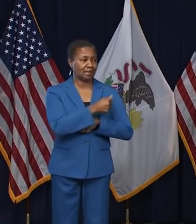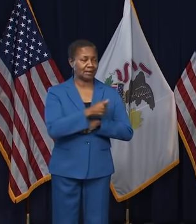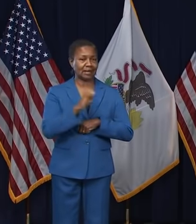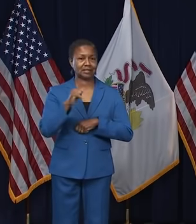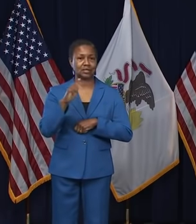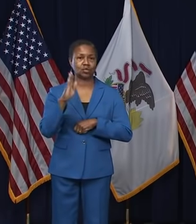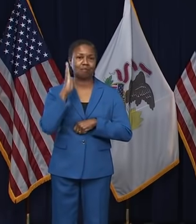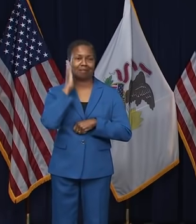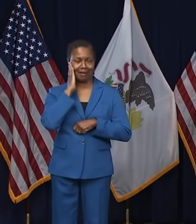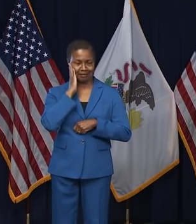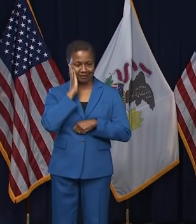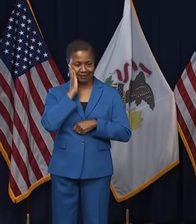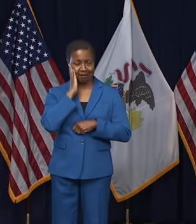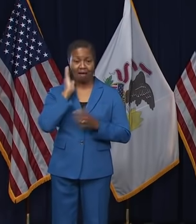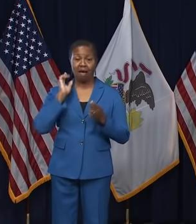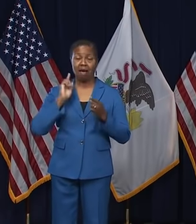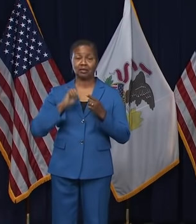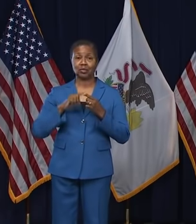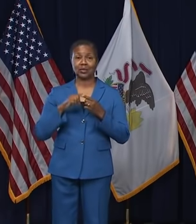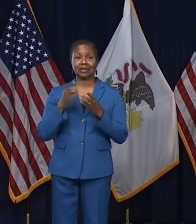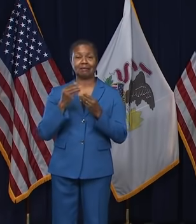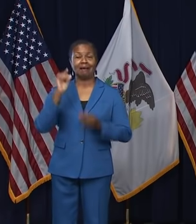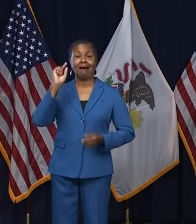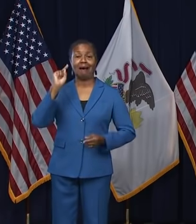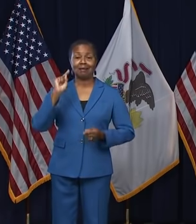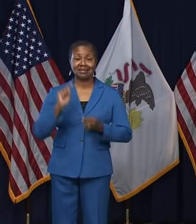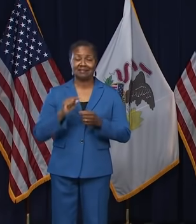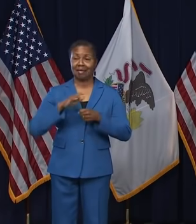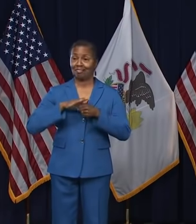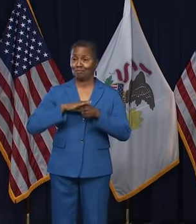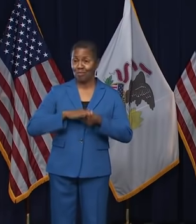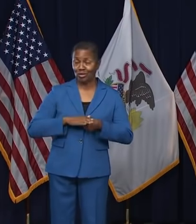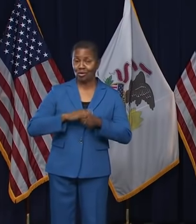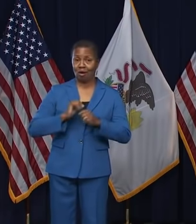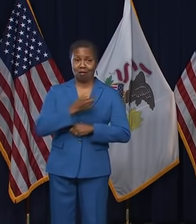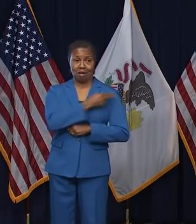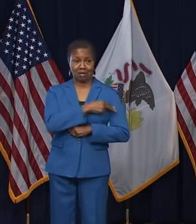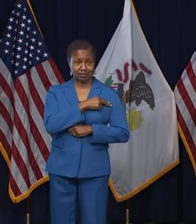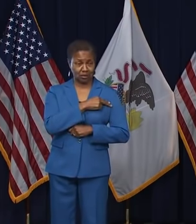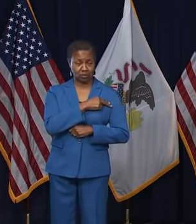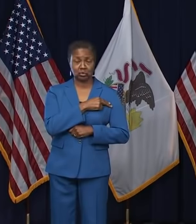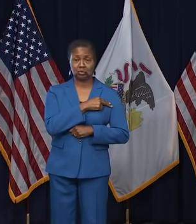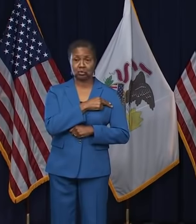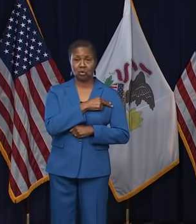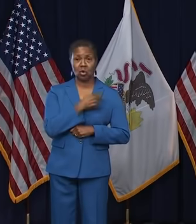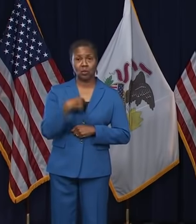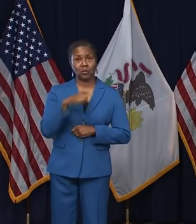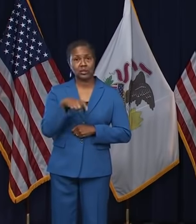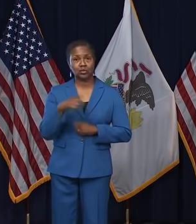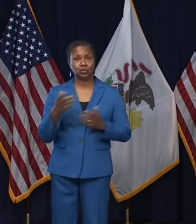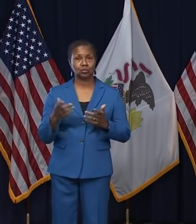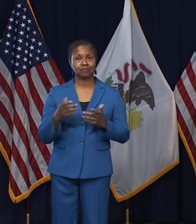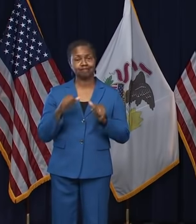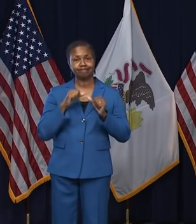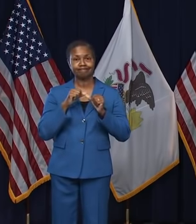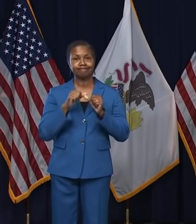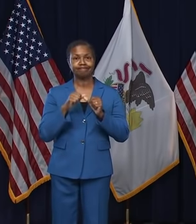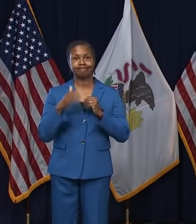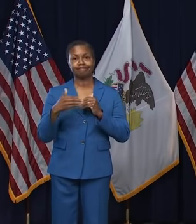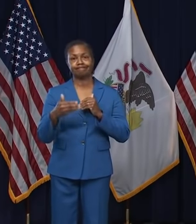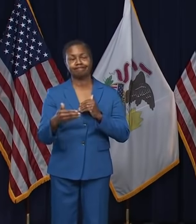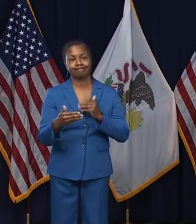that hospitalizations and ICU